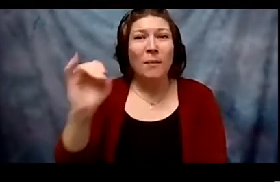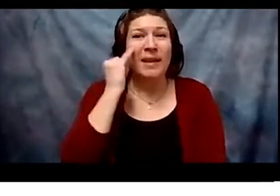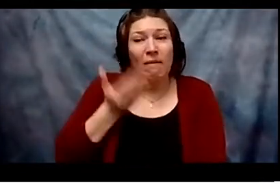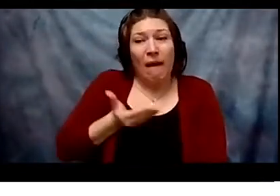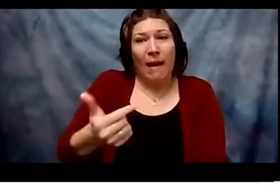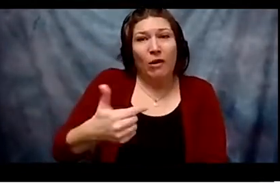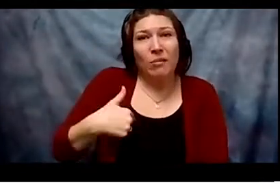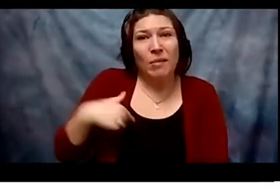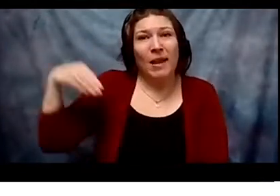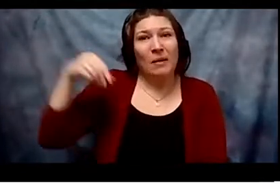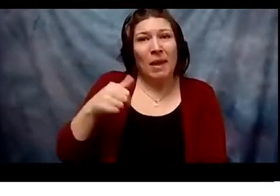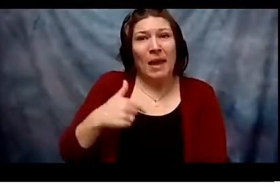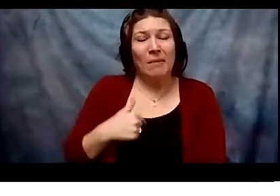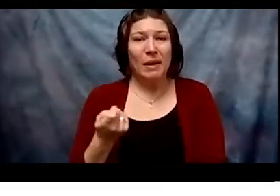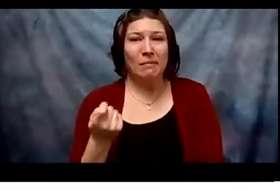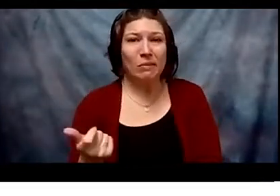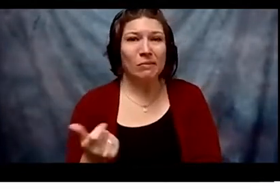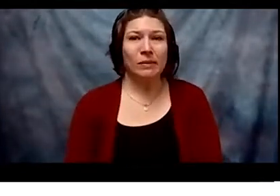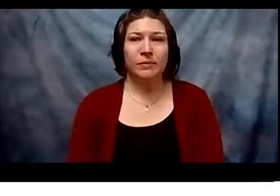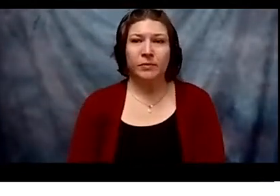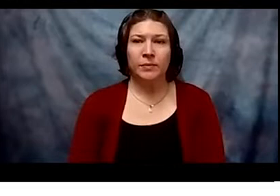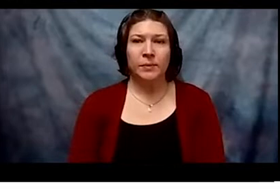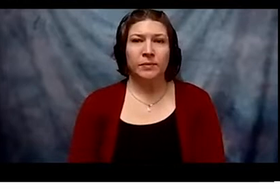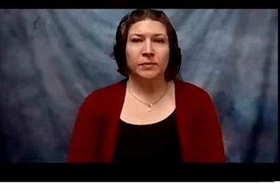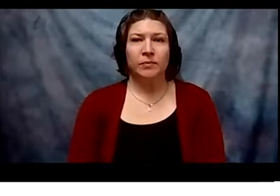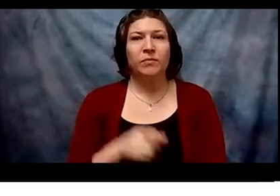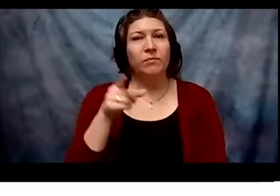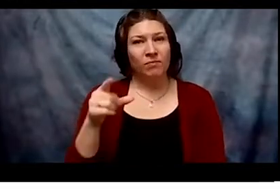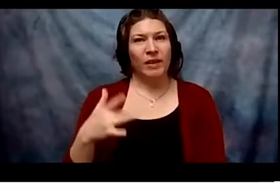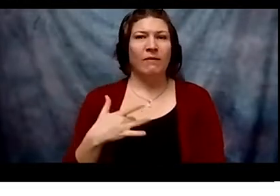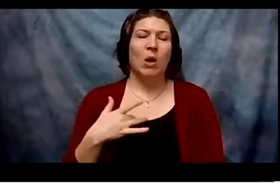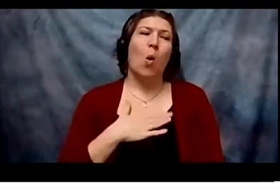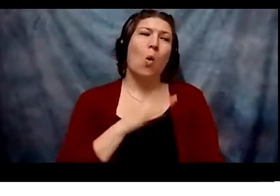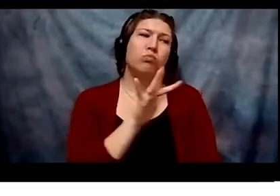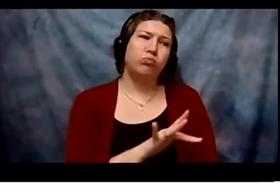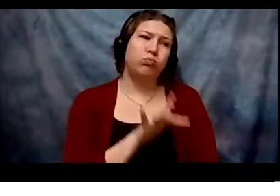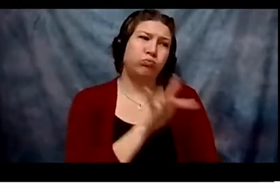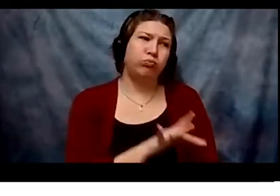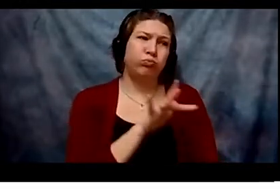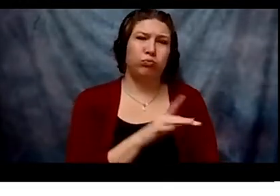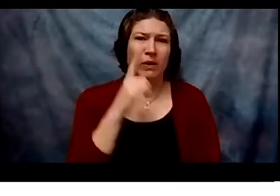sub minimum wages. You feel sorry for me. You say you'd rather